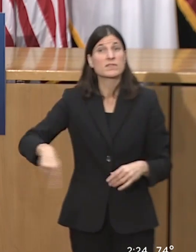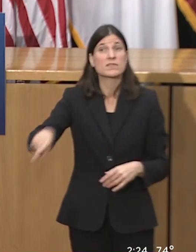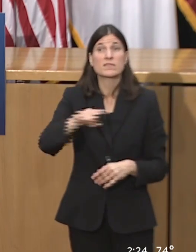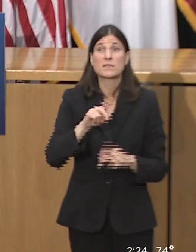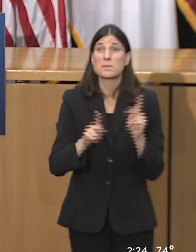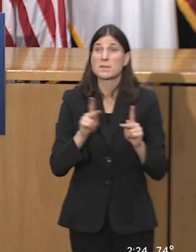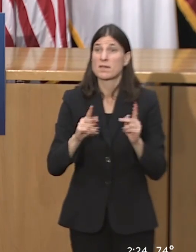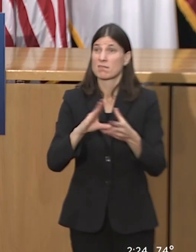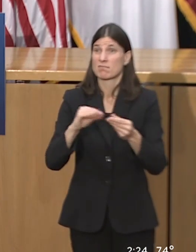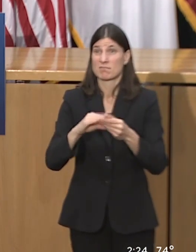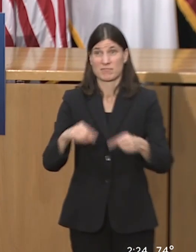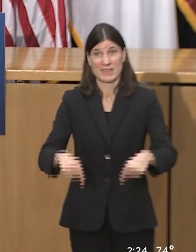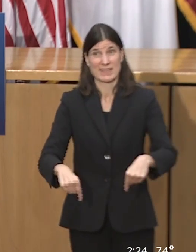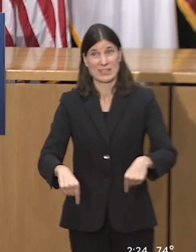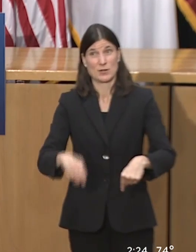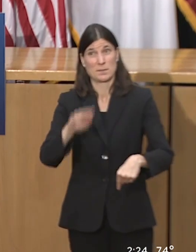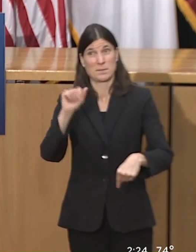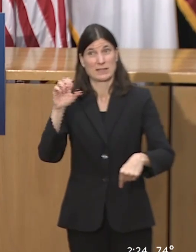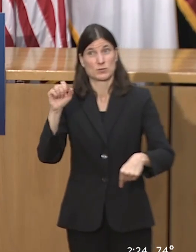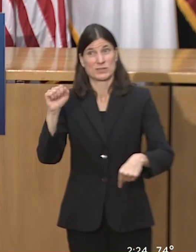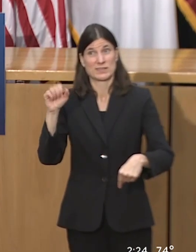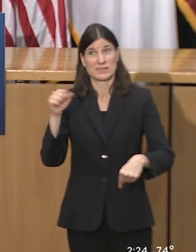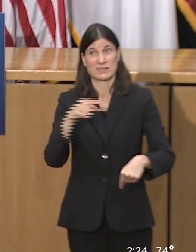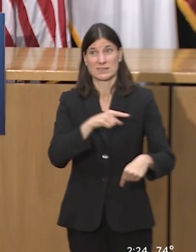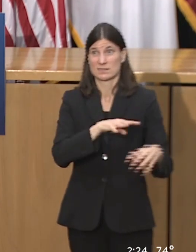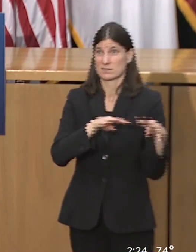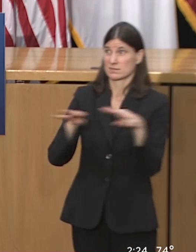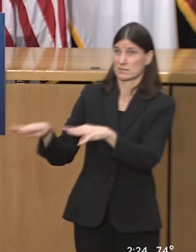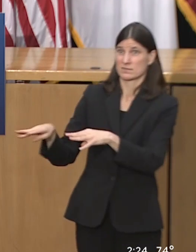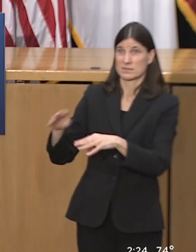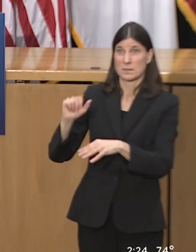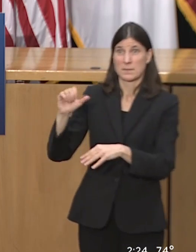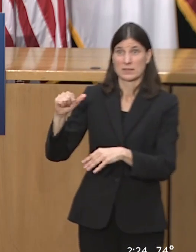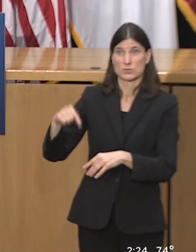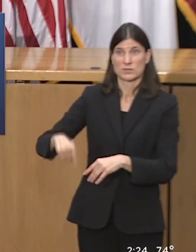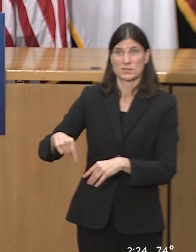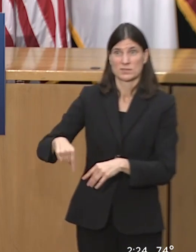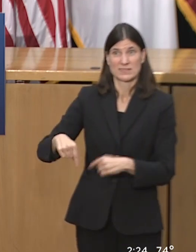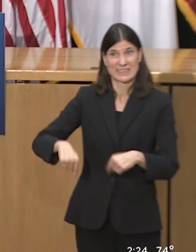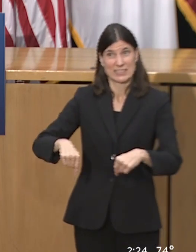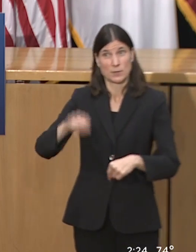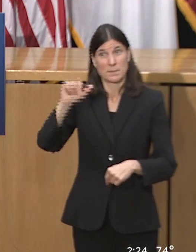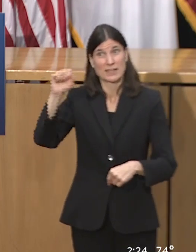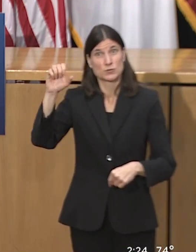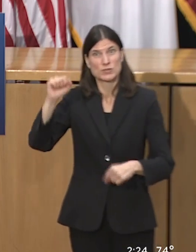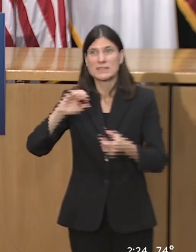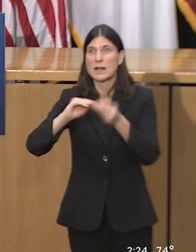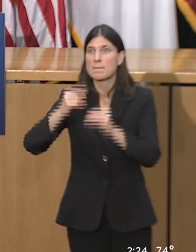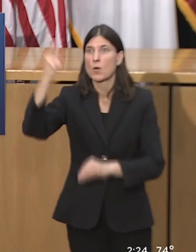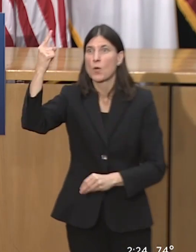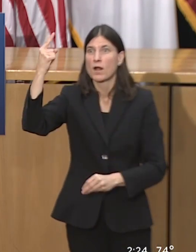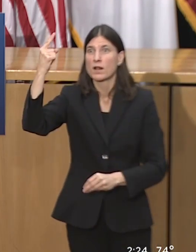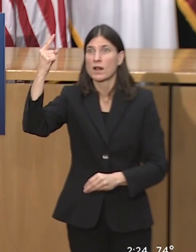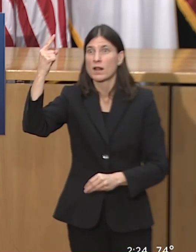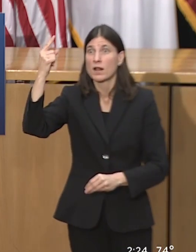HEARD ANYBODY SAY MUCH AT ALL ABOUT THE FACT THAT WE HAVE THE